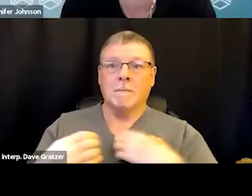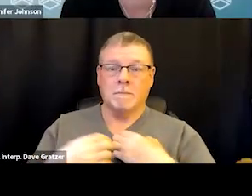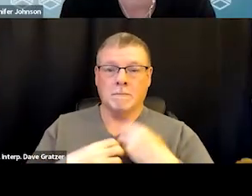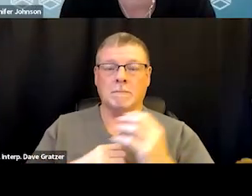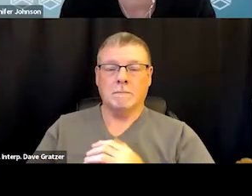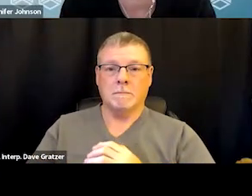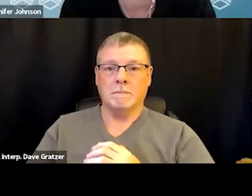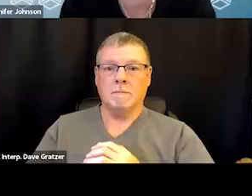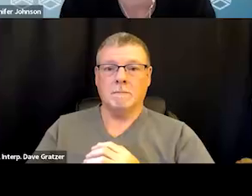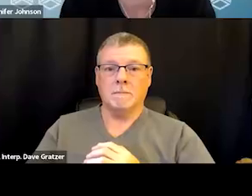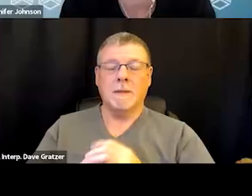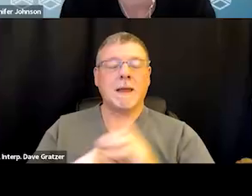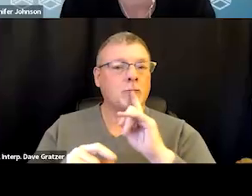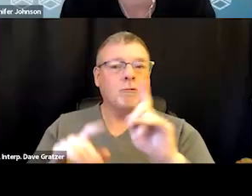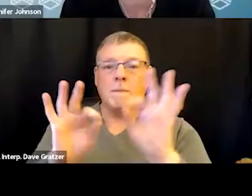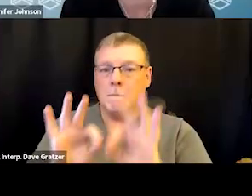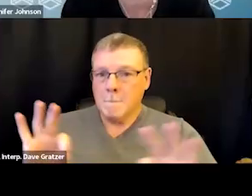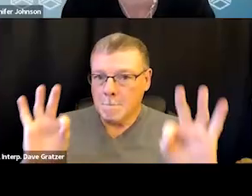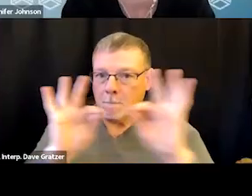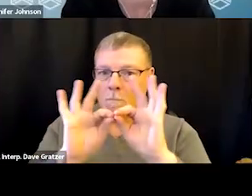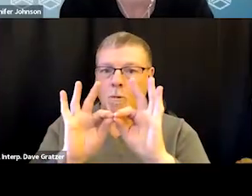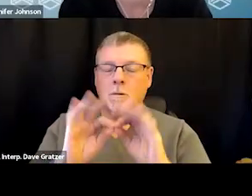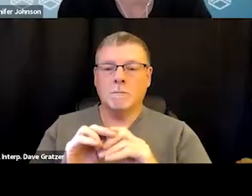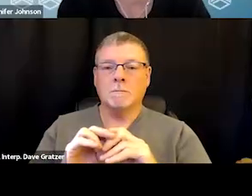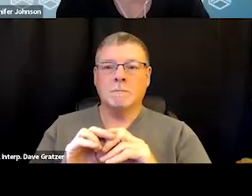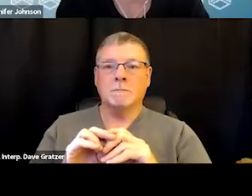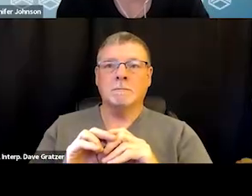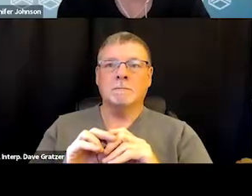But it's really important that you stick to the facts, be very specific.